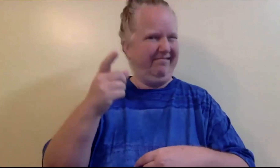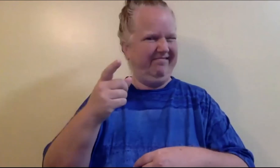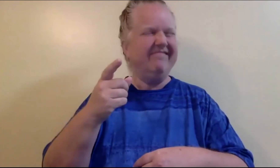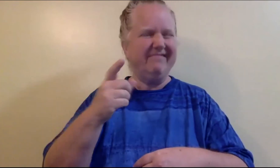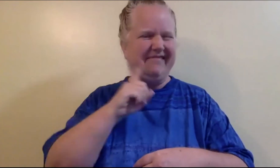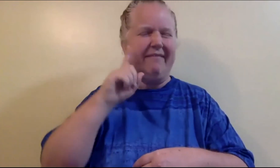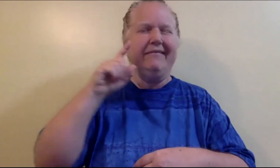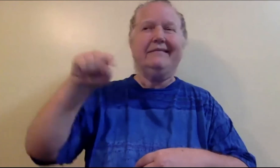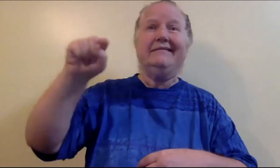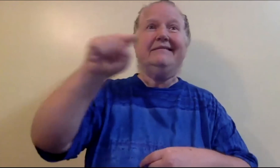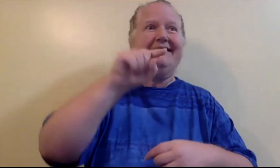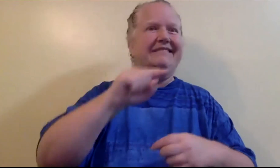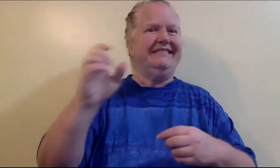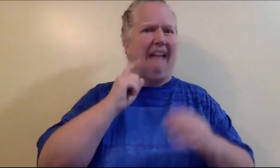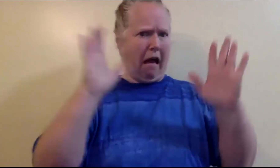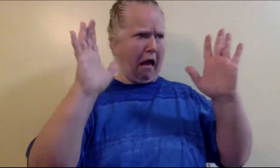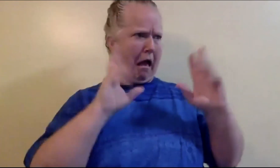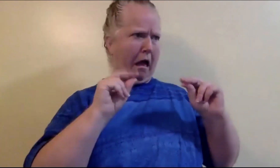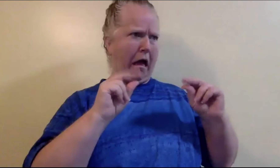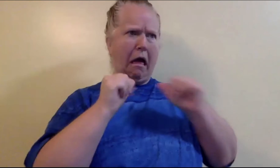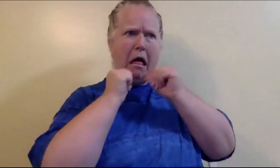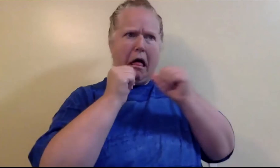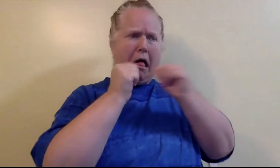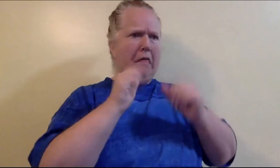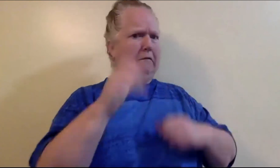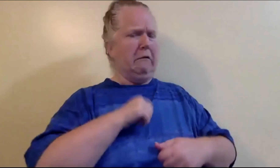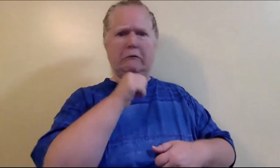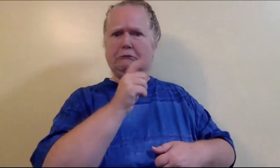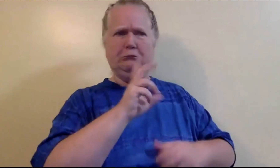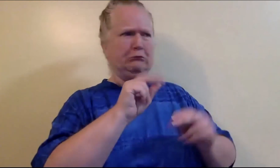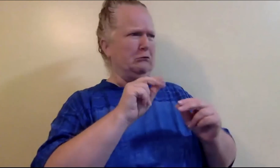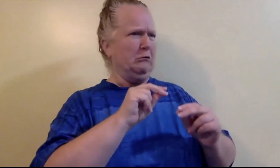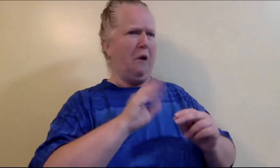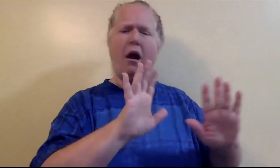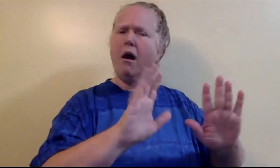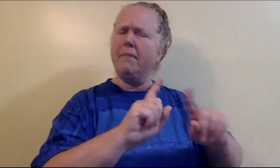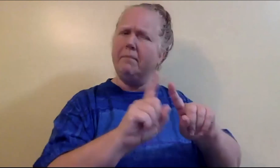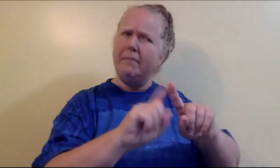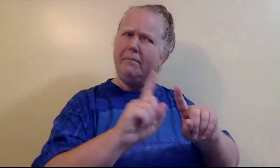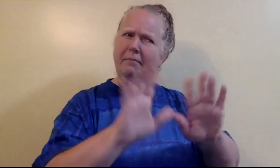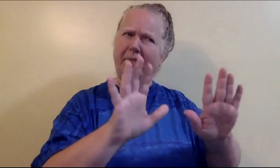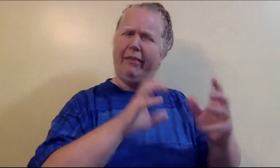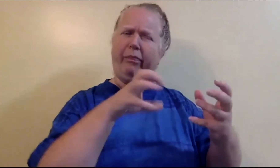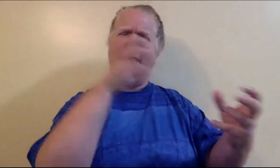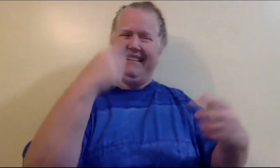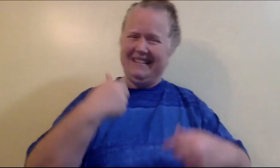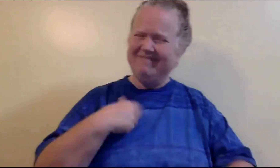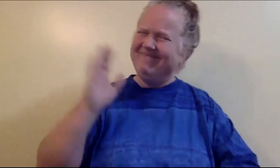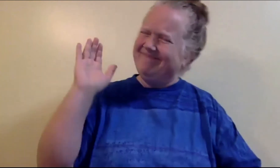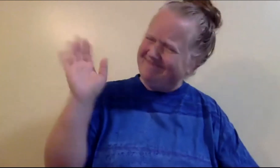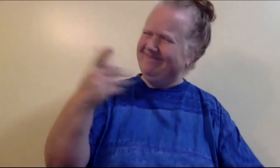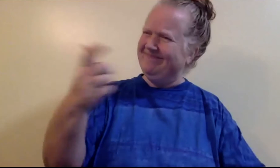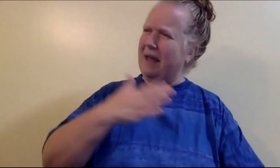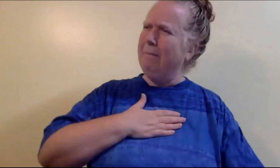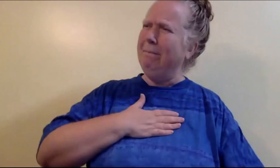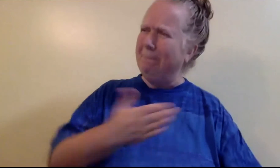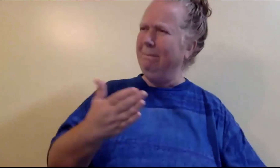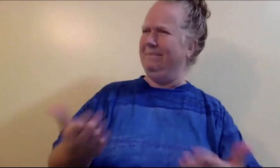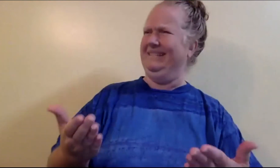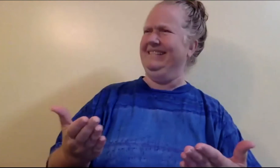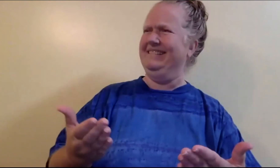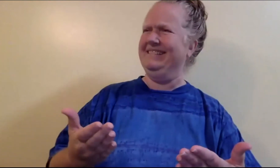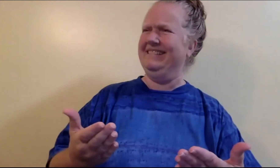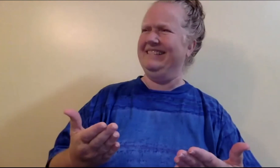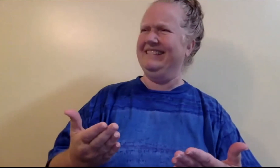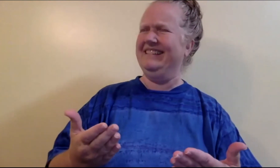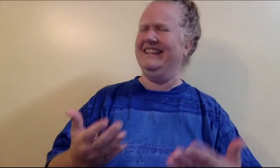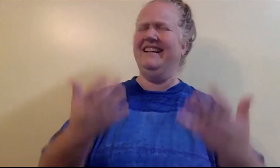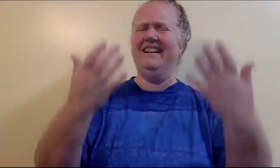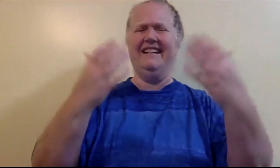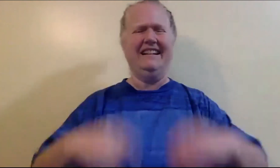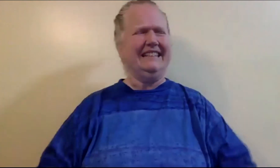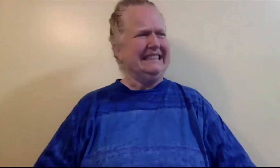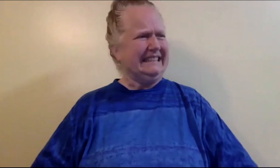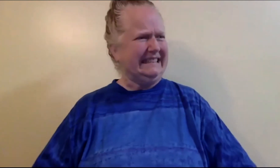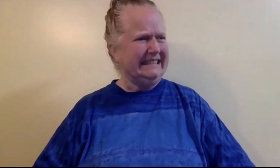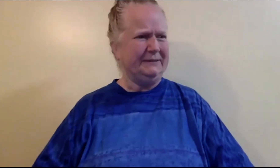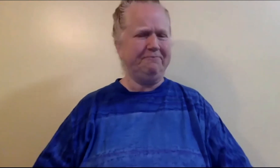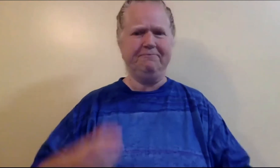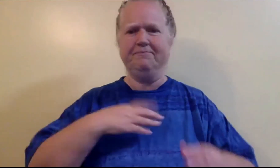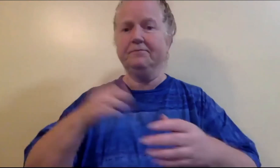Those emotional videos were right. Some white deaf people won't admit that they are racist.